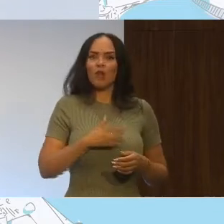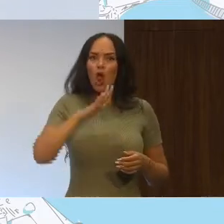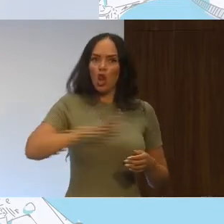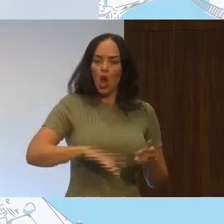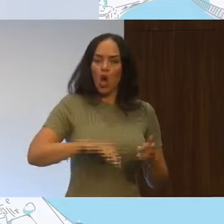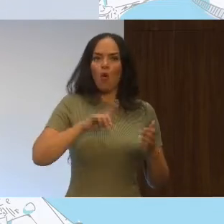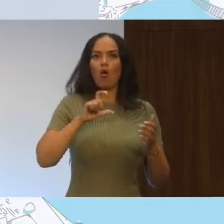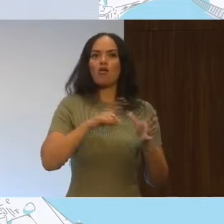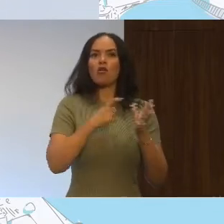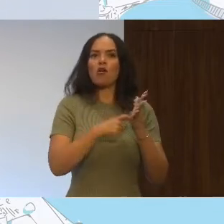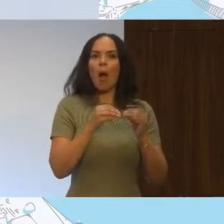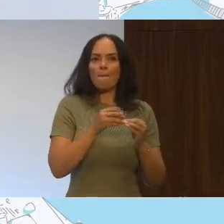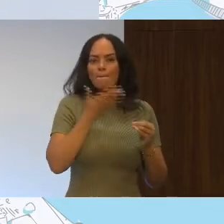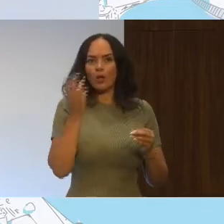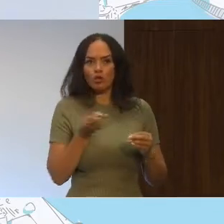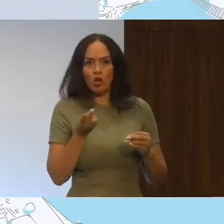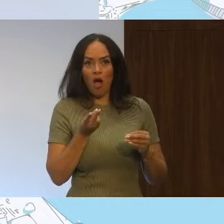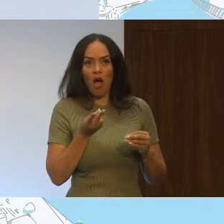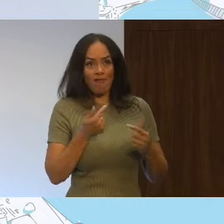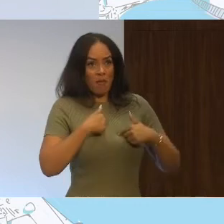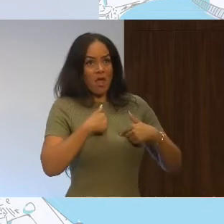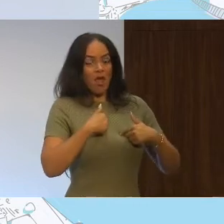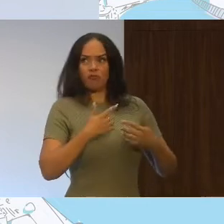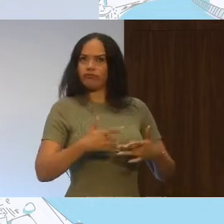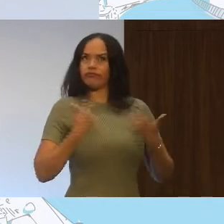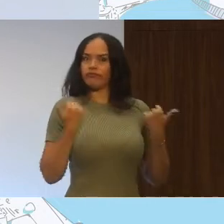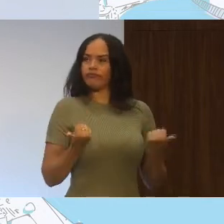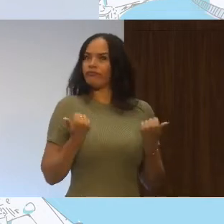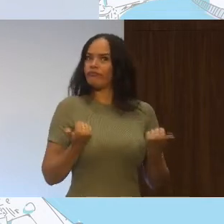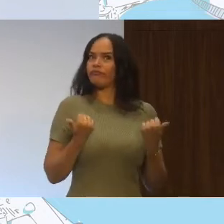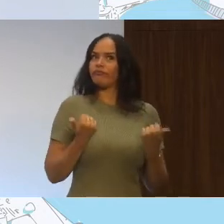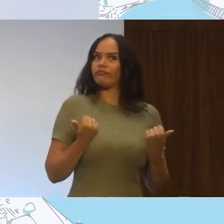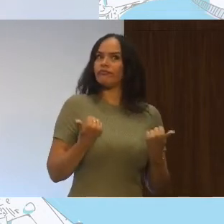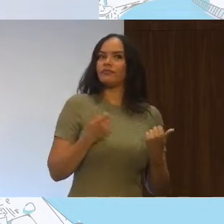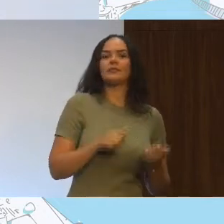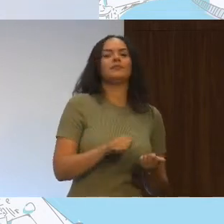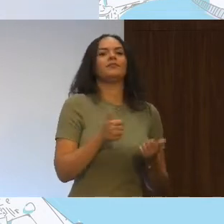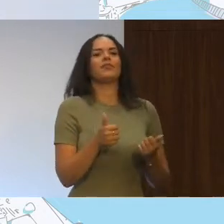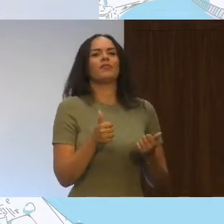It has made me feel better than I have in years. Empowerment, cold water swimming